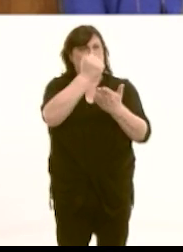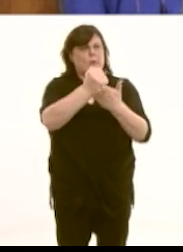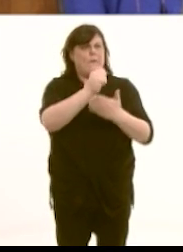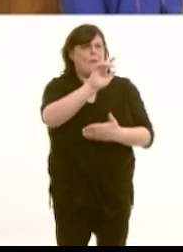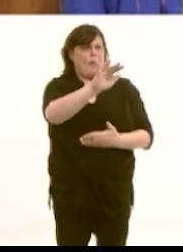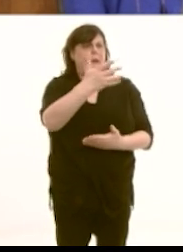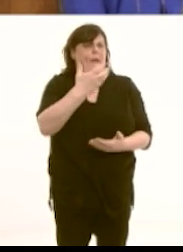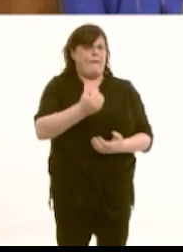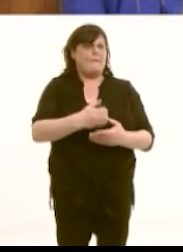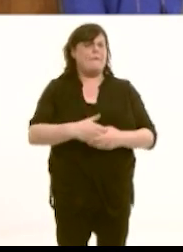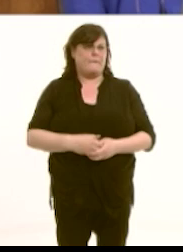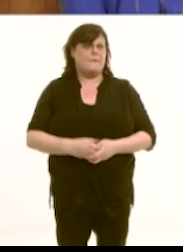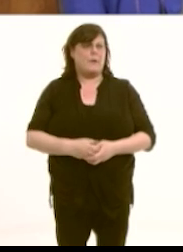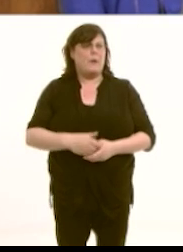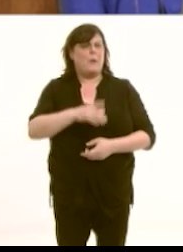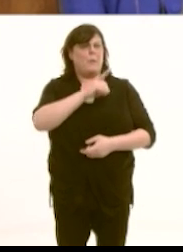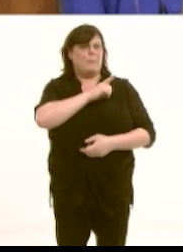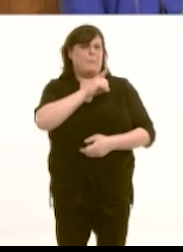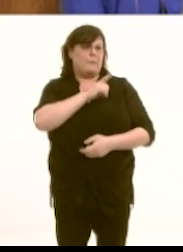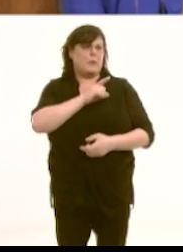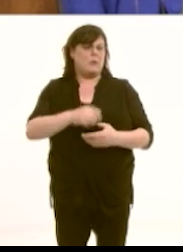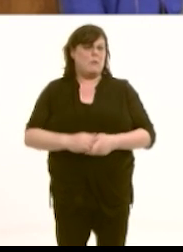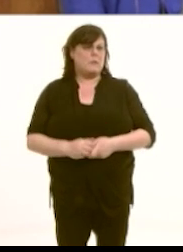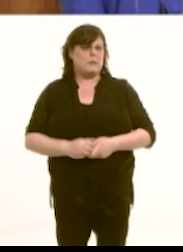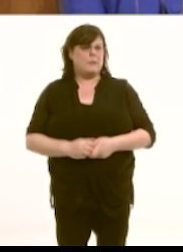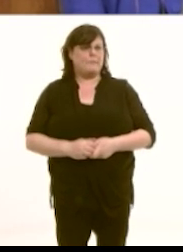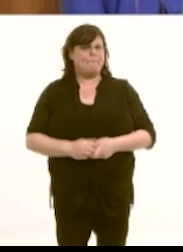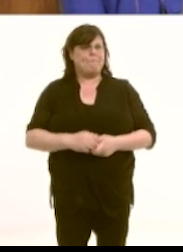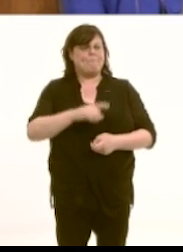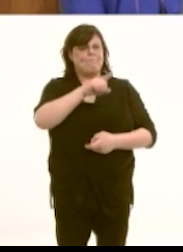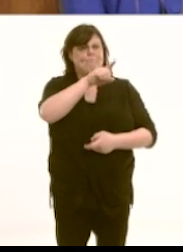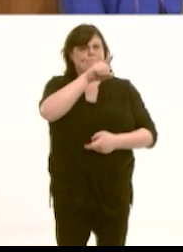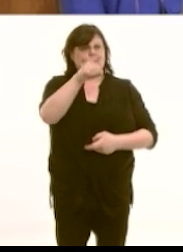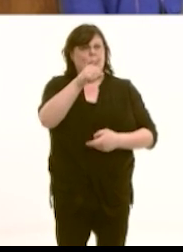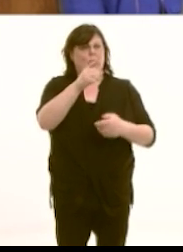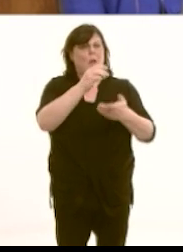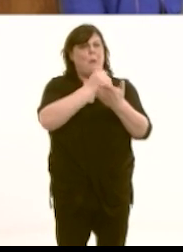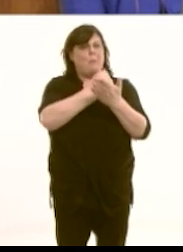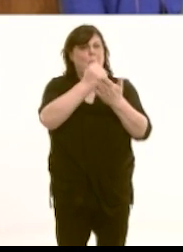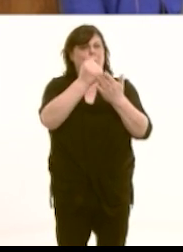I know that this is something that has affected Barry.